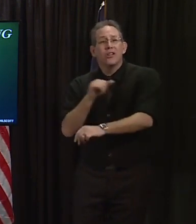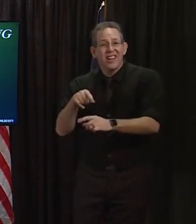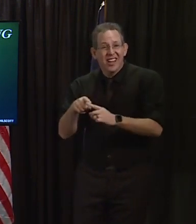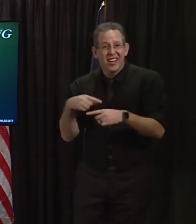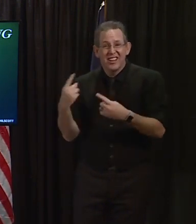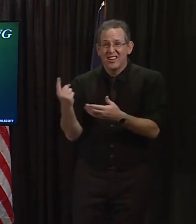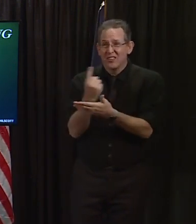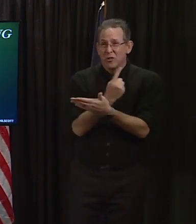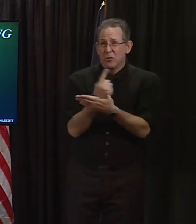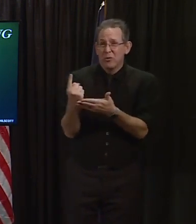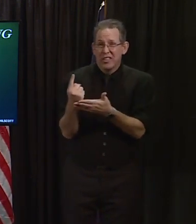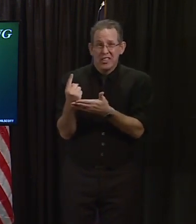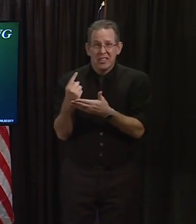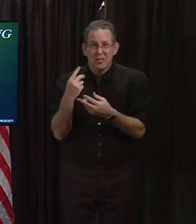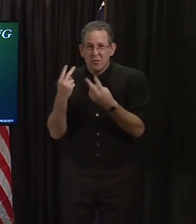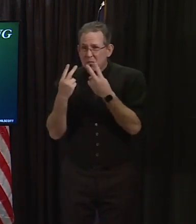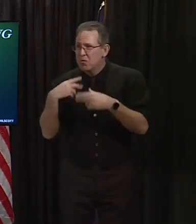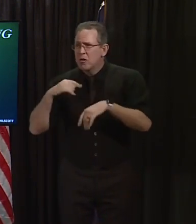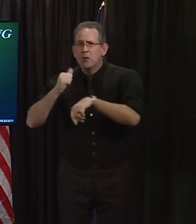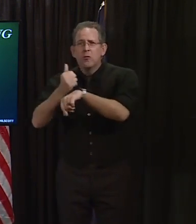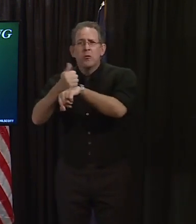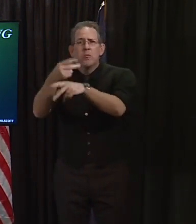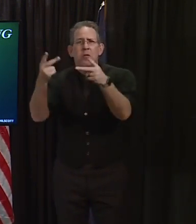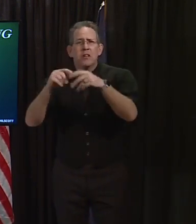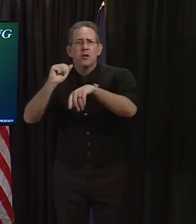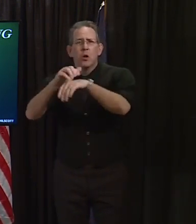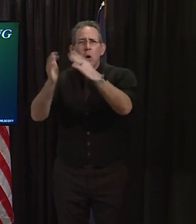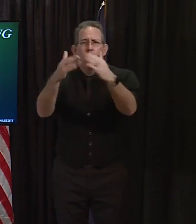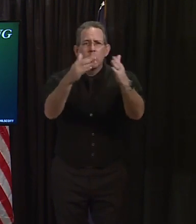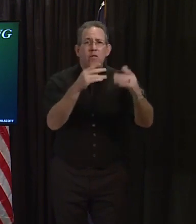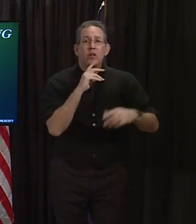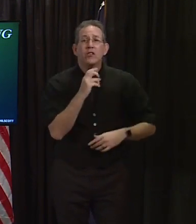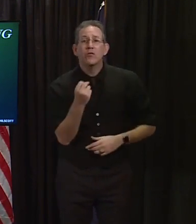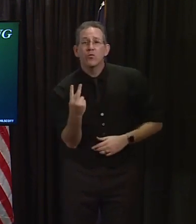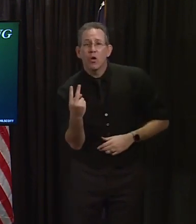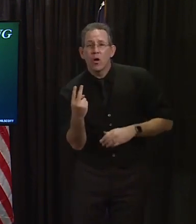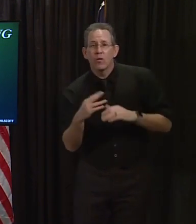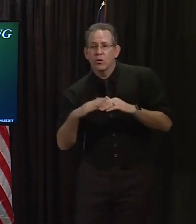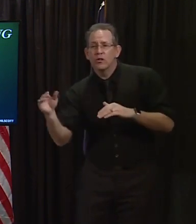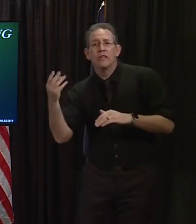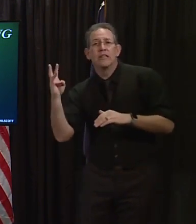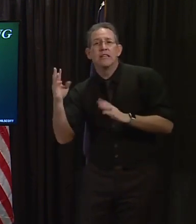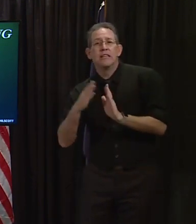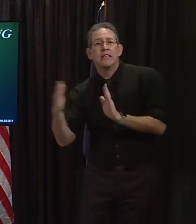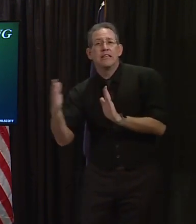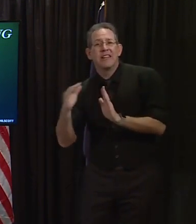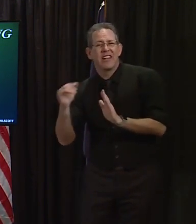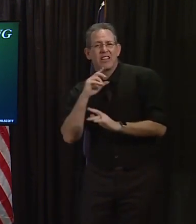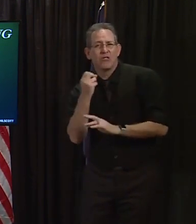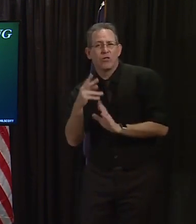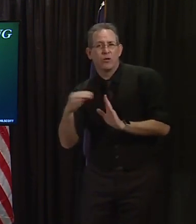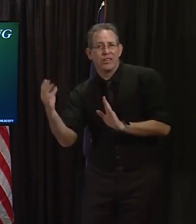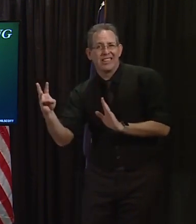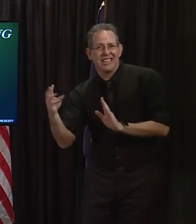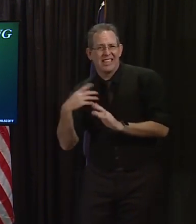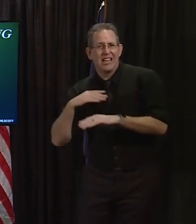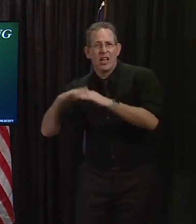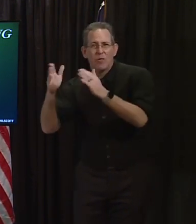opened up to Children aged 12-16 As has been stated several times for anyone 12